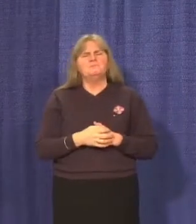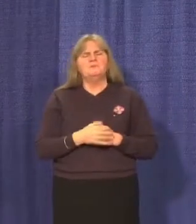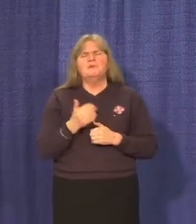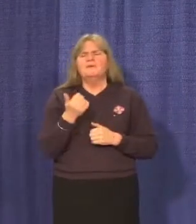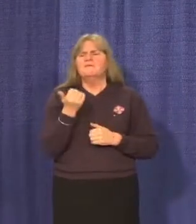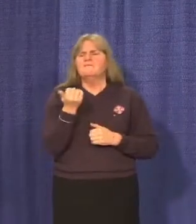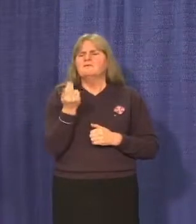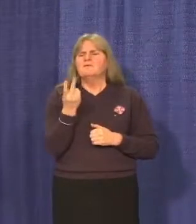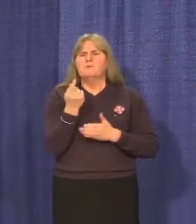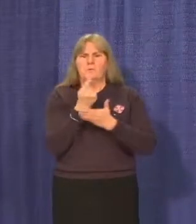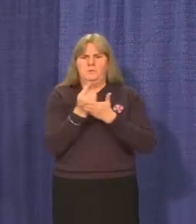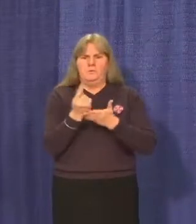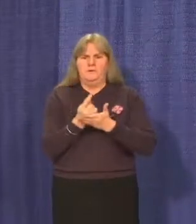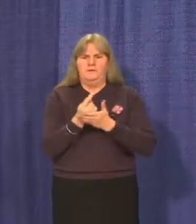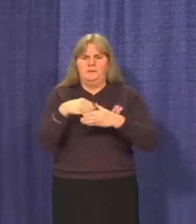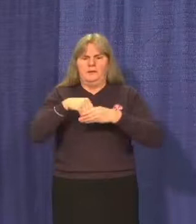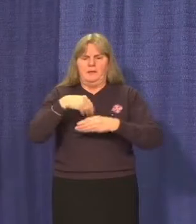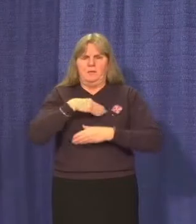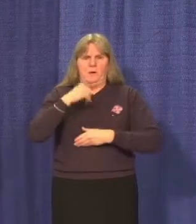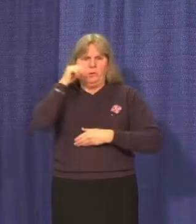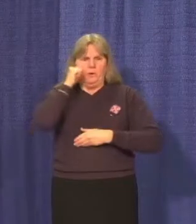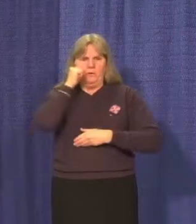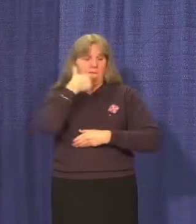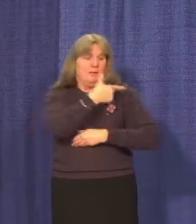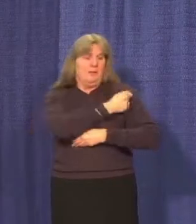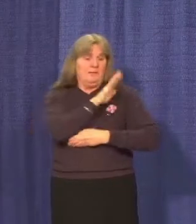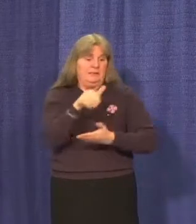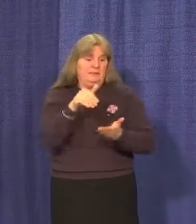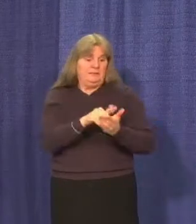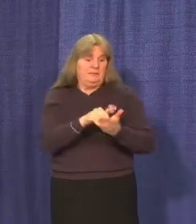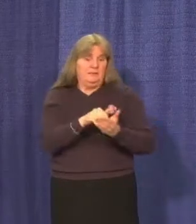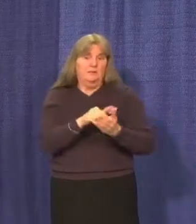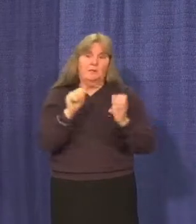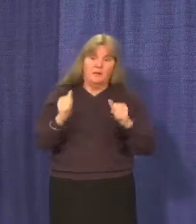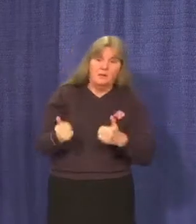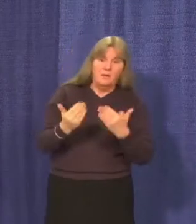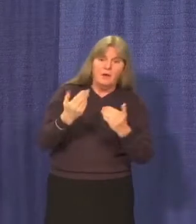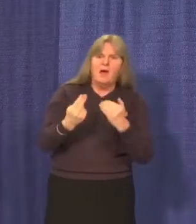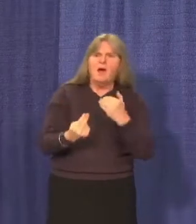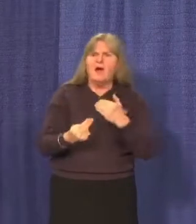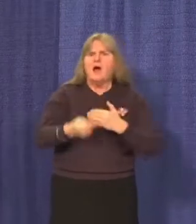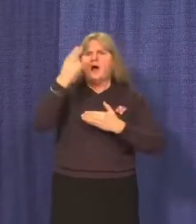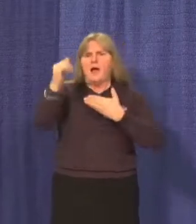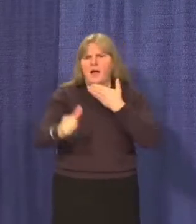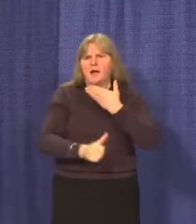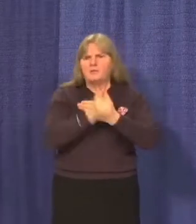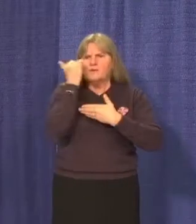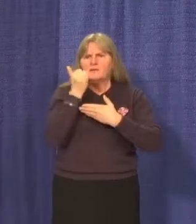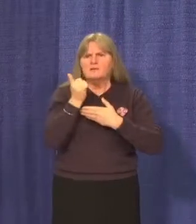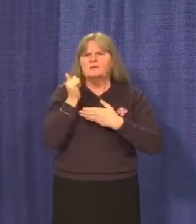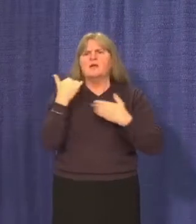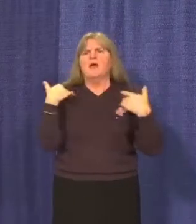For these first weeks in Whitehorse, immunization will be available to higher risk